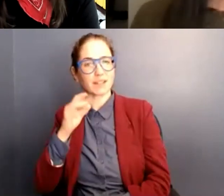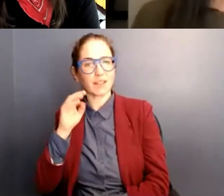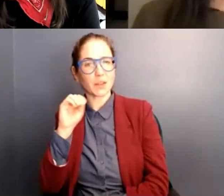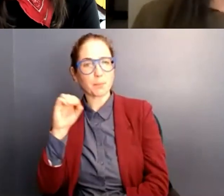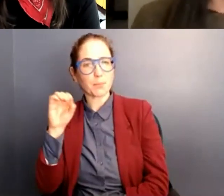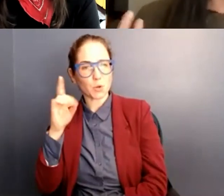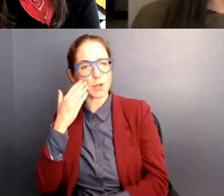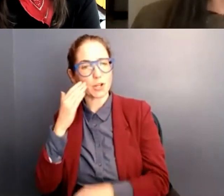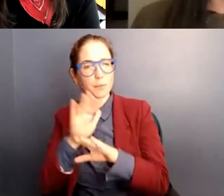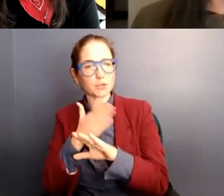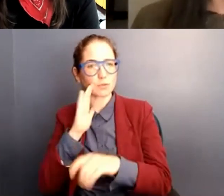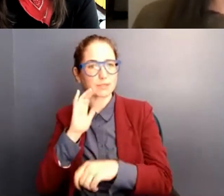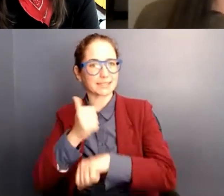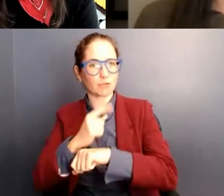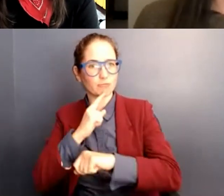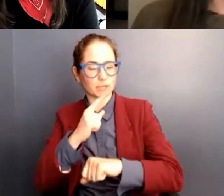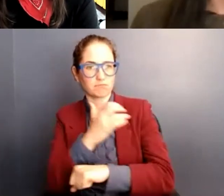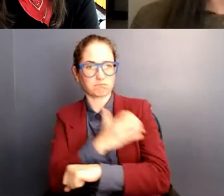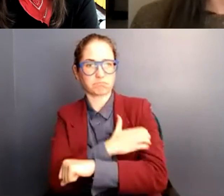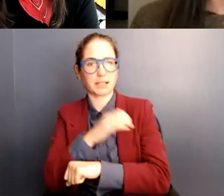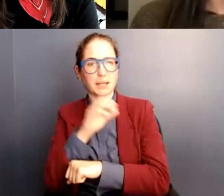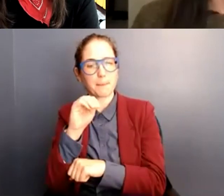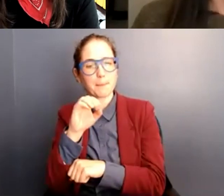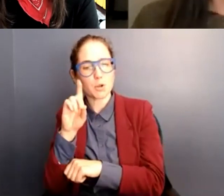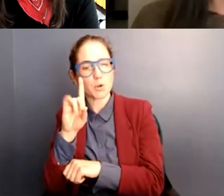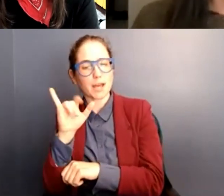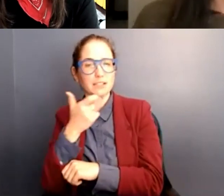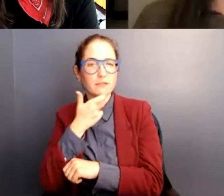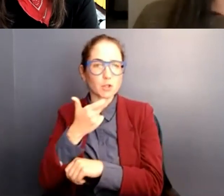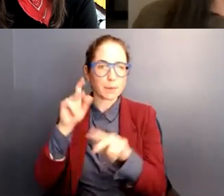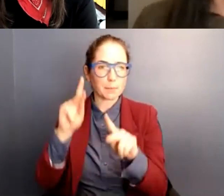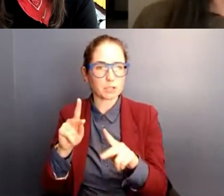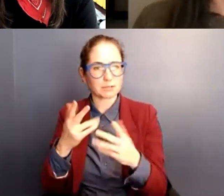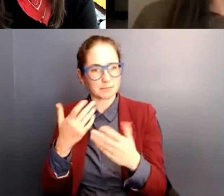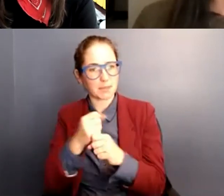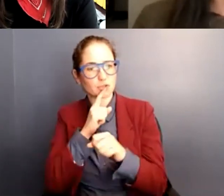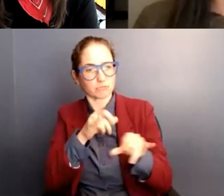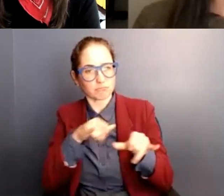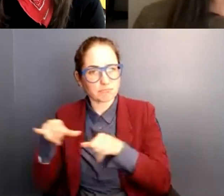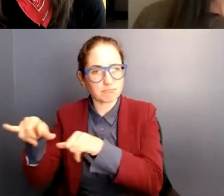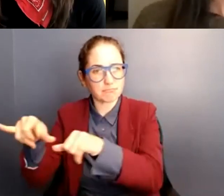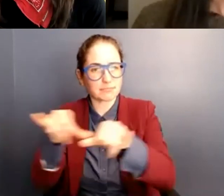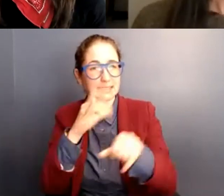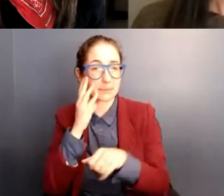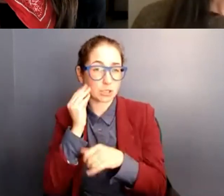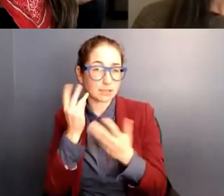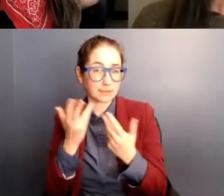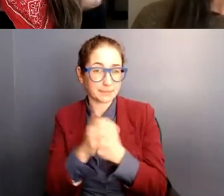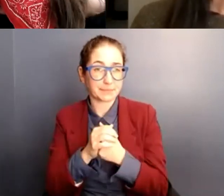music sets a really powerful mood for us as viewers. So we want to make sure that everybody's getting that experience. Oh, my gosh. Yes. Absolutely. You